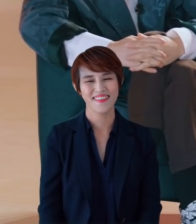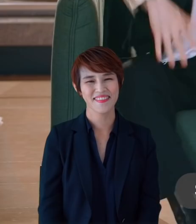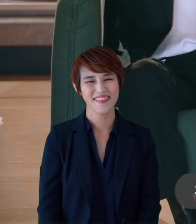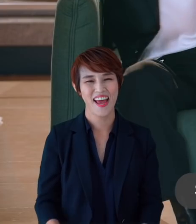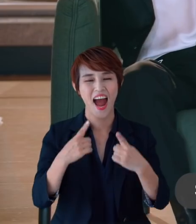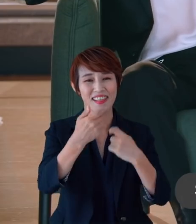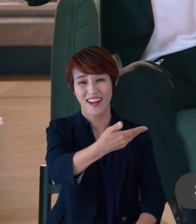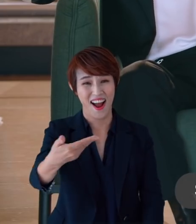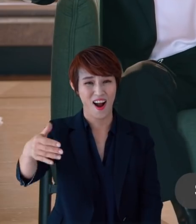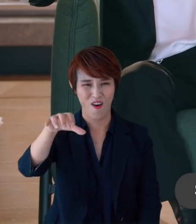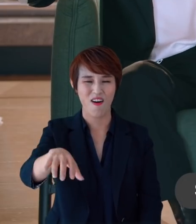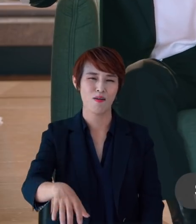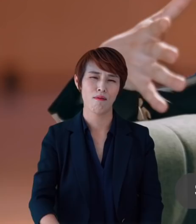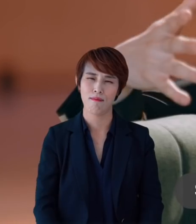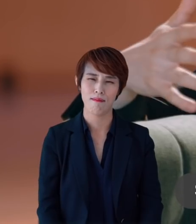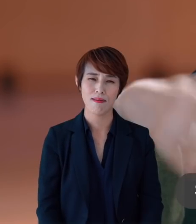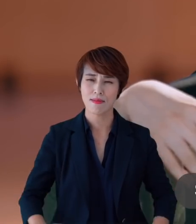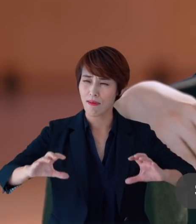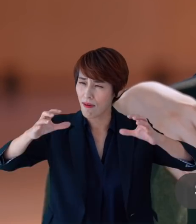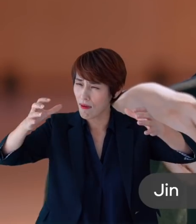Honestly, there are not many places around the world that have a river of that size in the city.